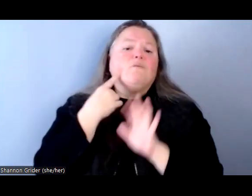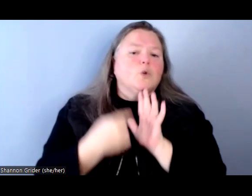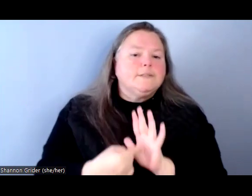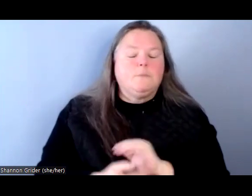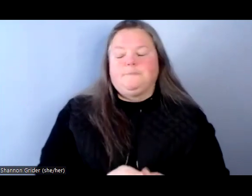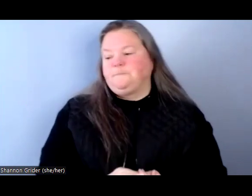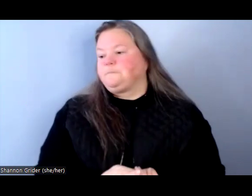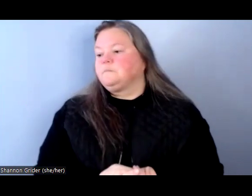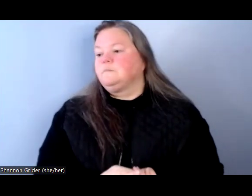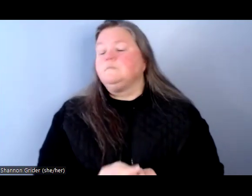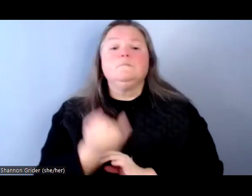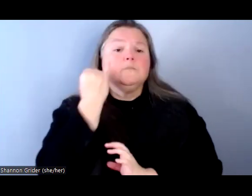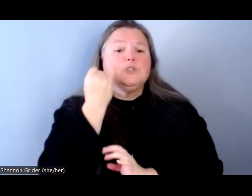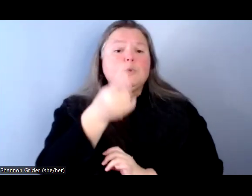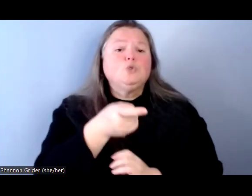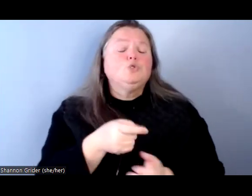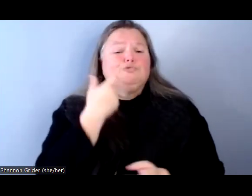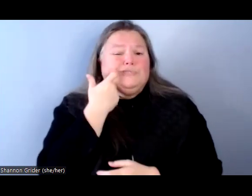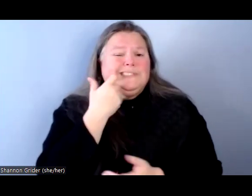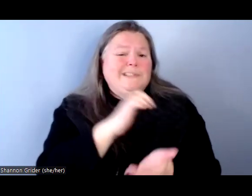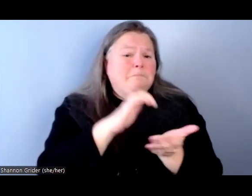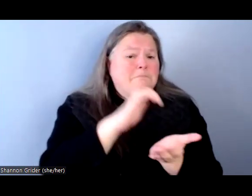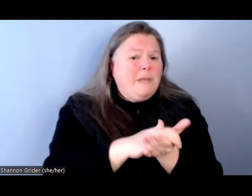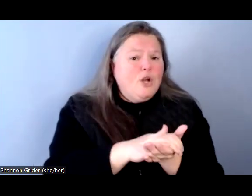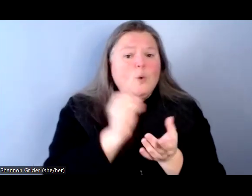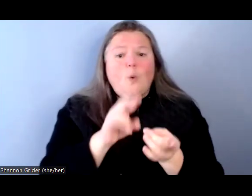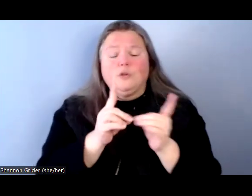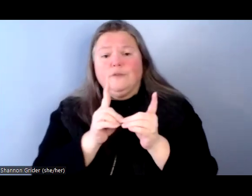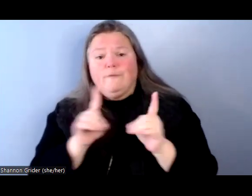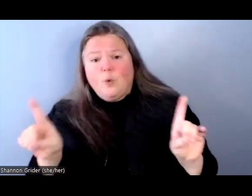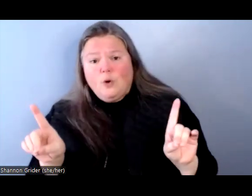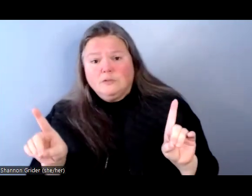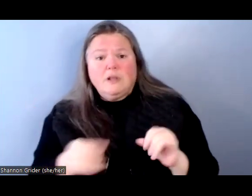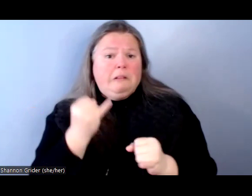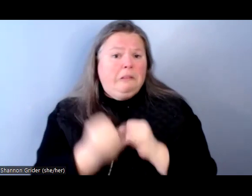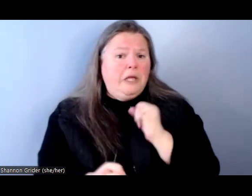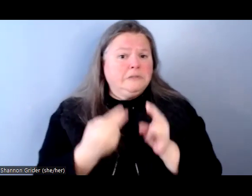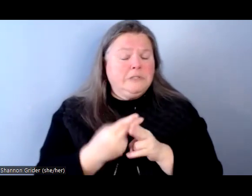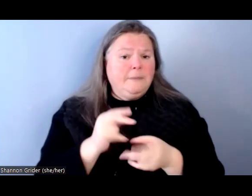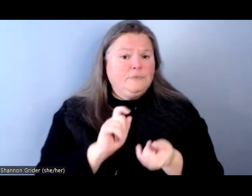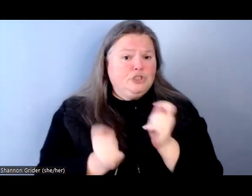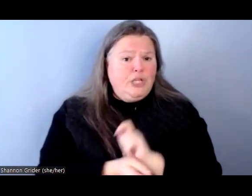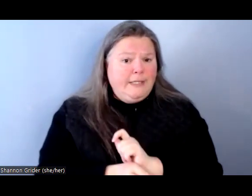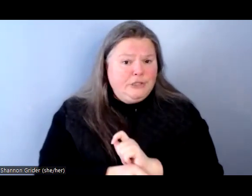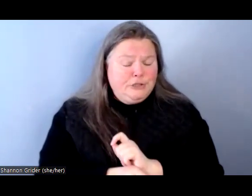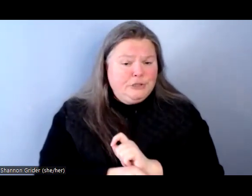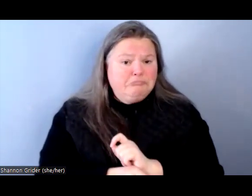For example, if you have gotten married or divorced and your last name has changed,